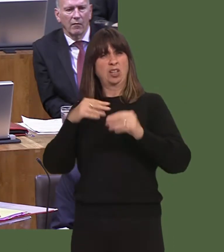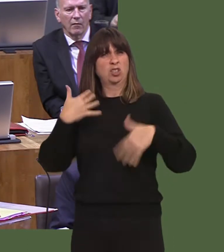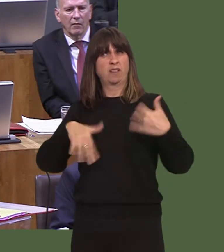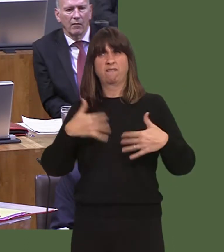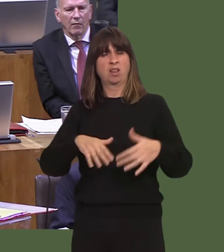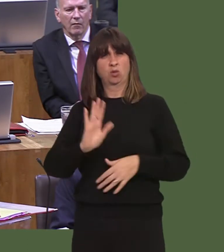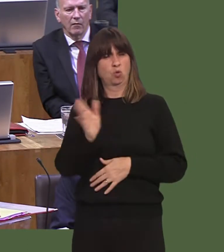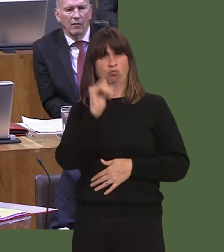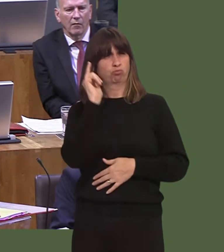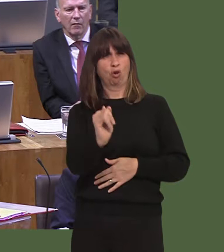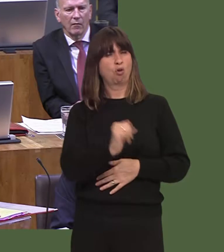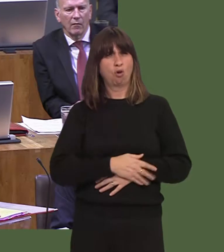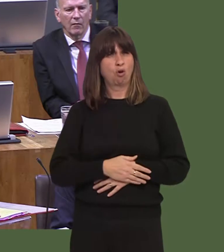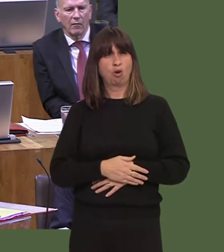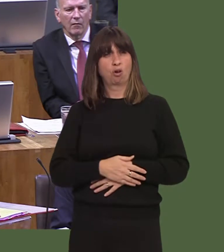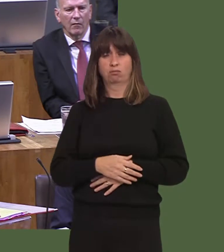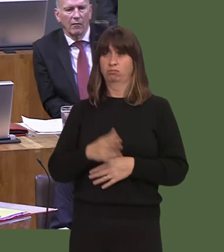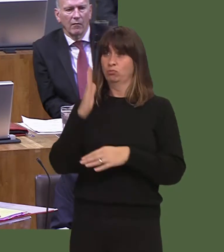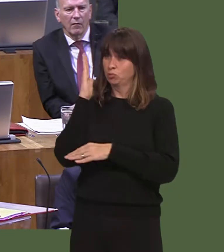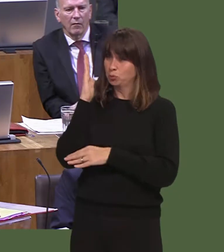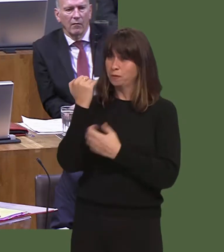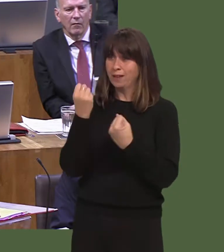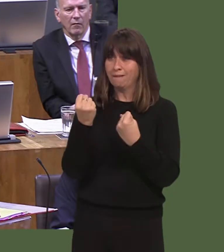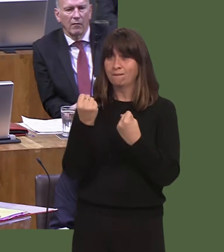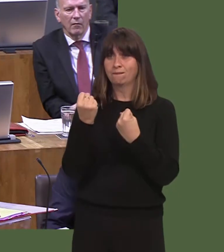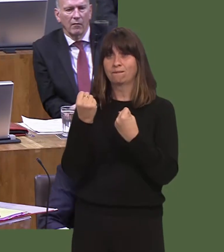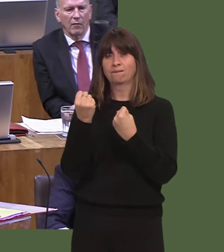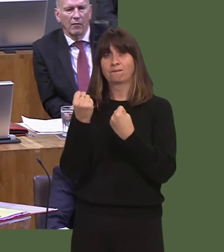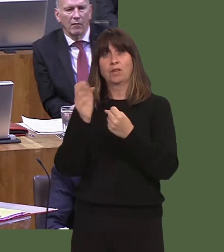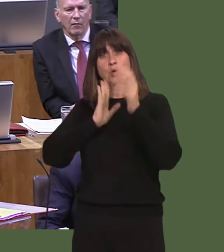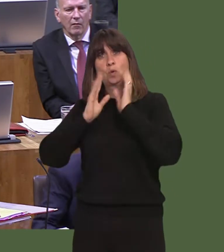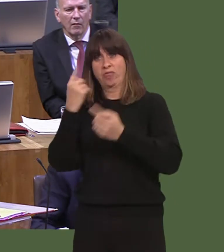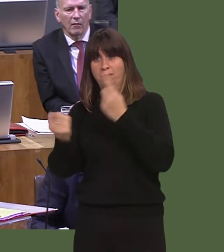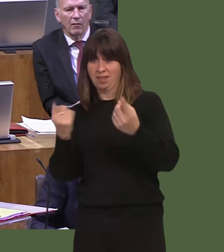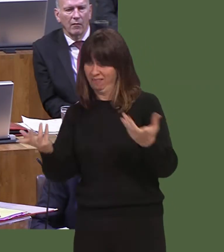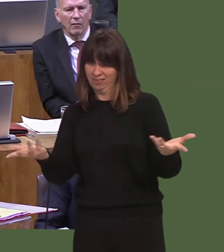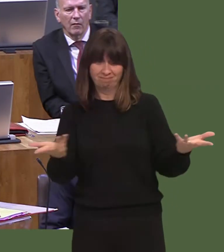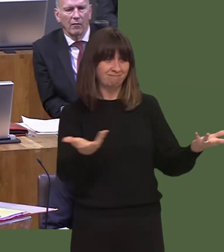I'd argue the exact opposite, and we can see it in the results we have from our young people. The reality isó.